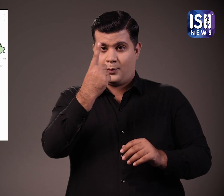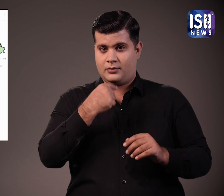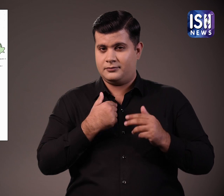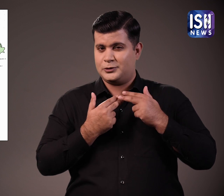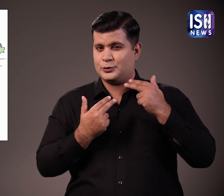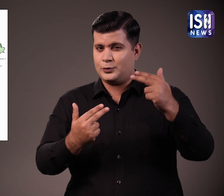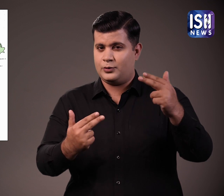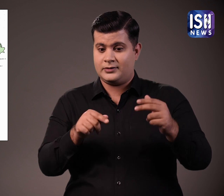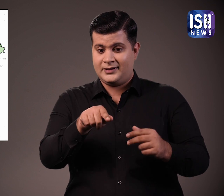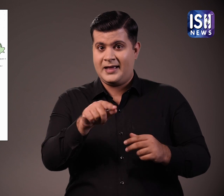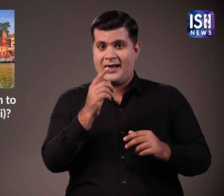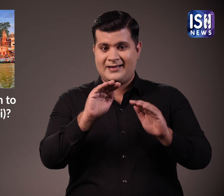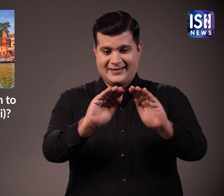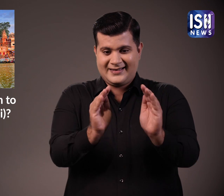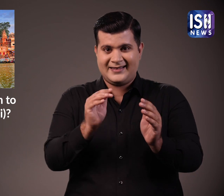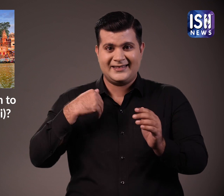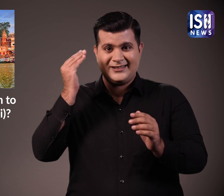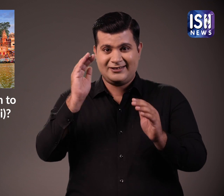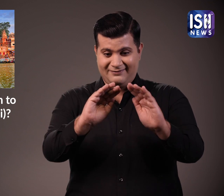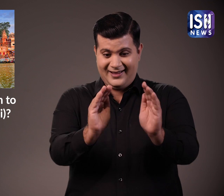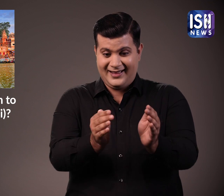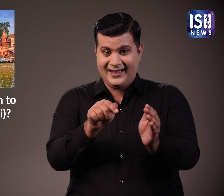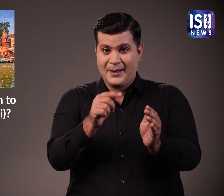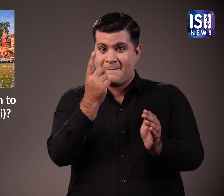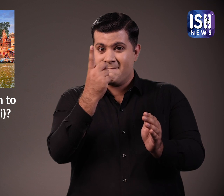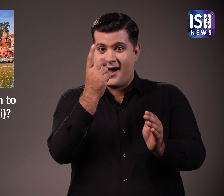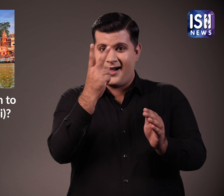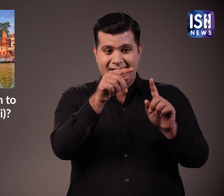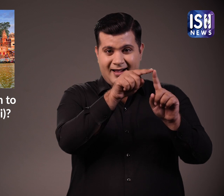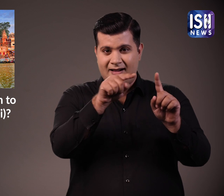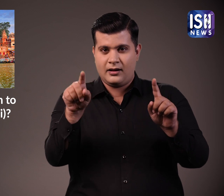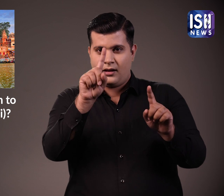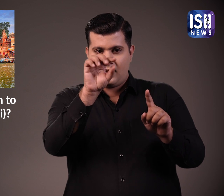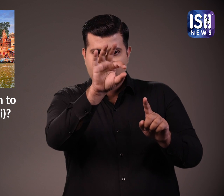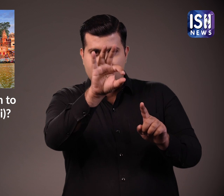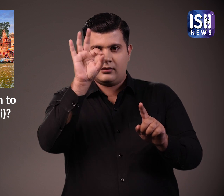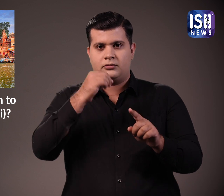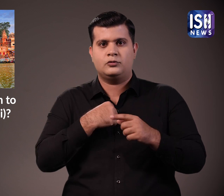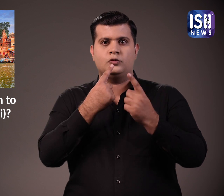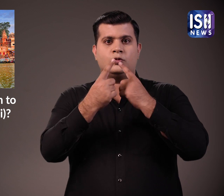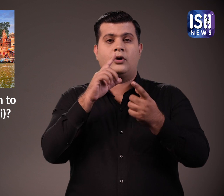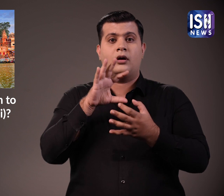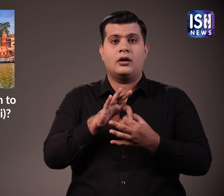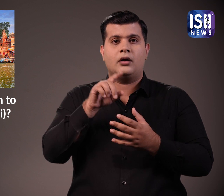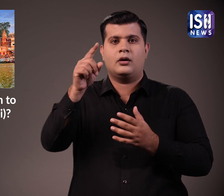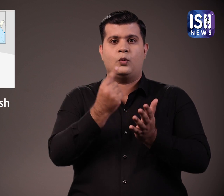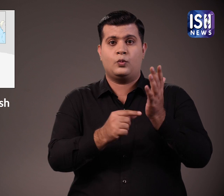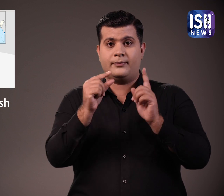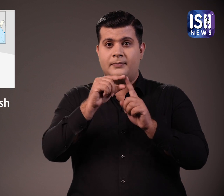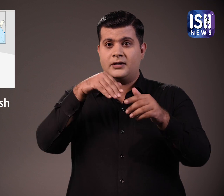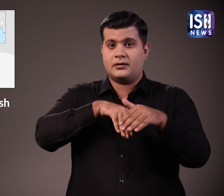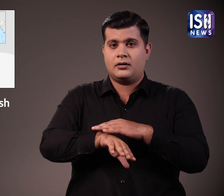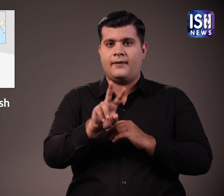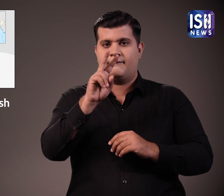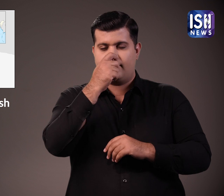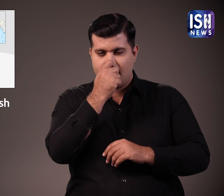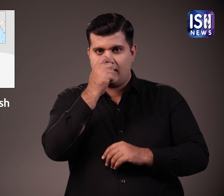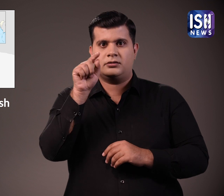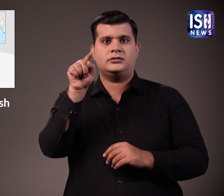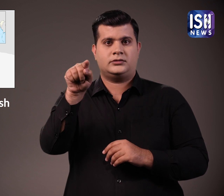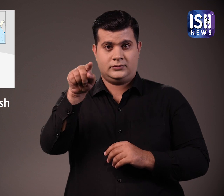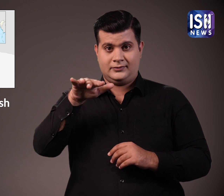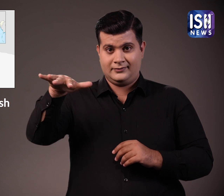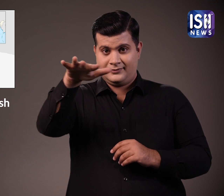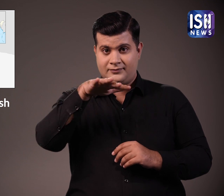I am going to know tell you about one of the Jyotiling that is located in Varanasi, Uttar Pradesh.